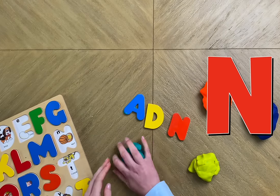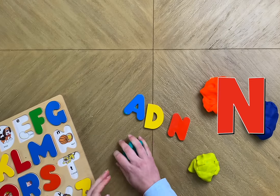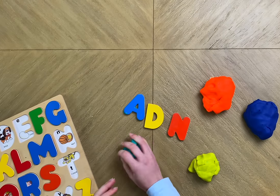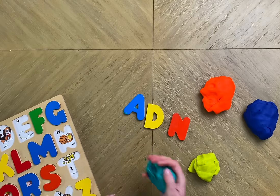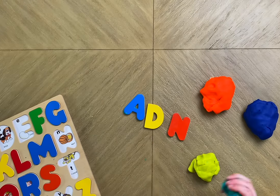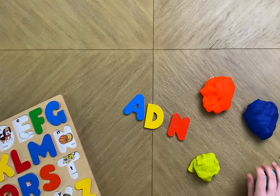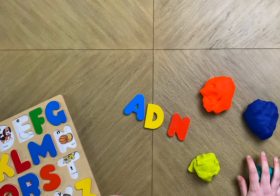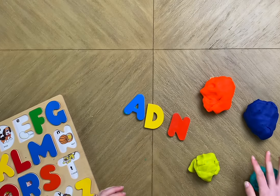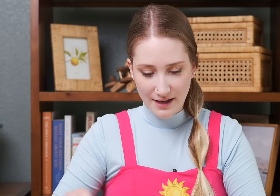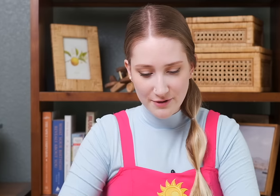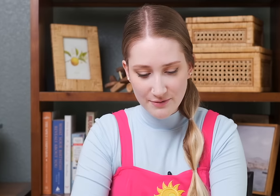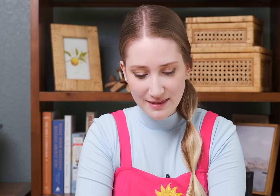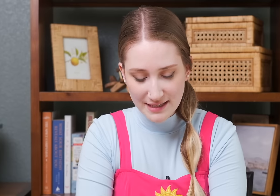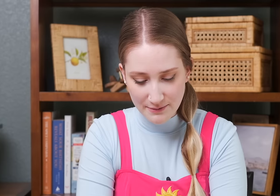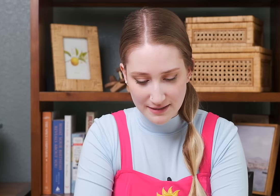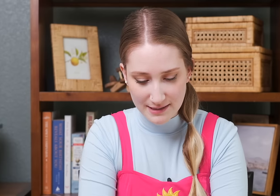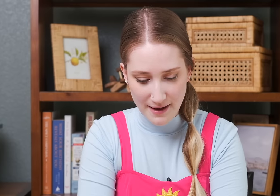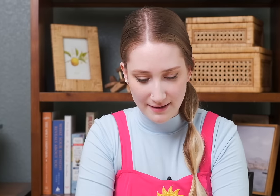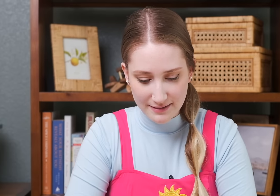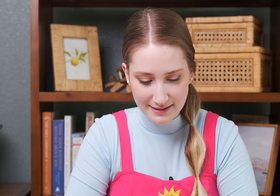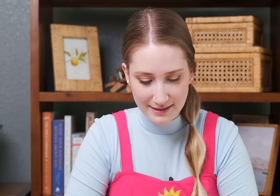Hmm, I wonder what this word spells.